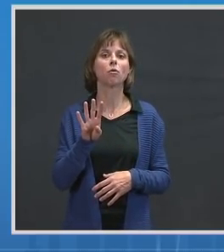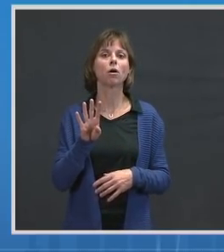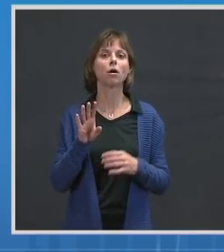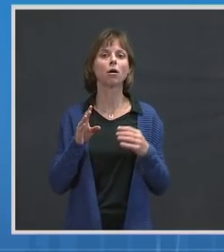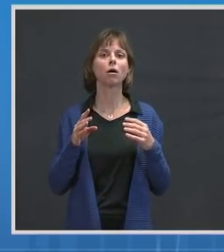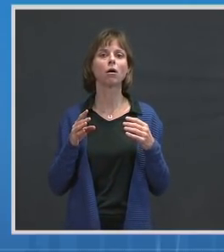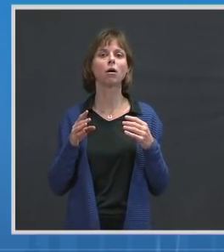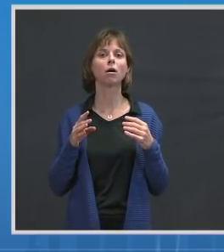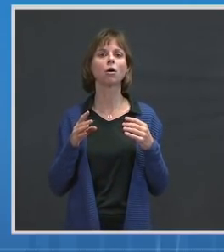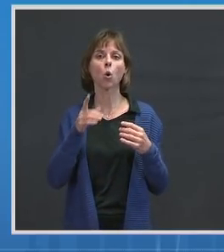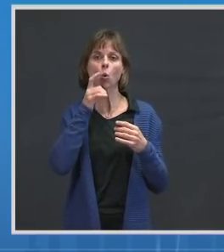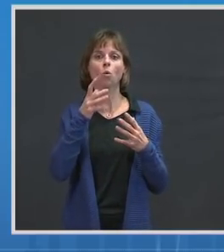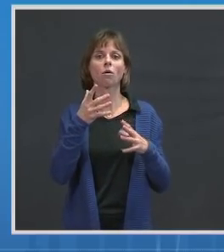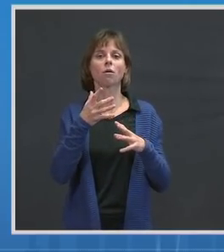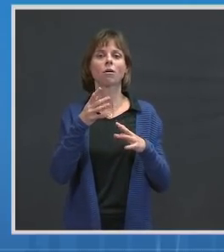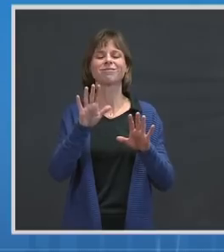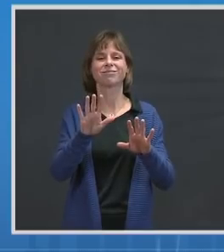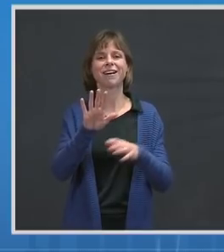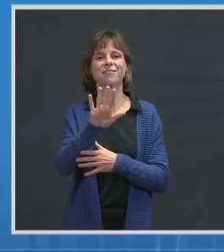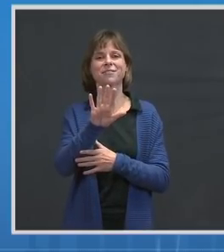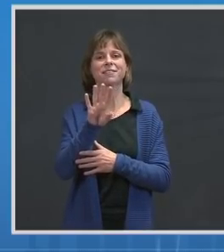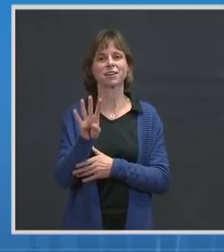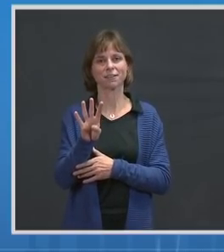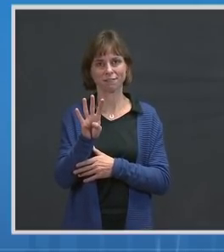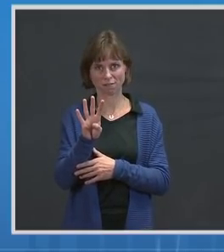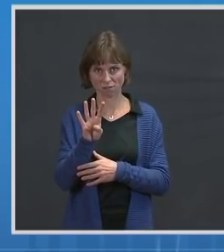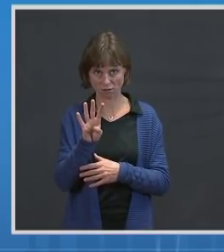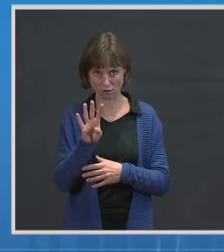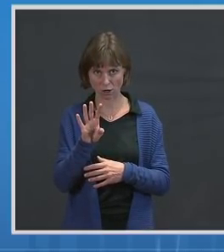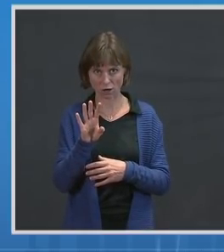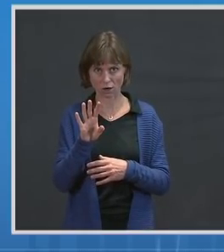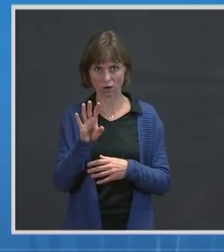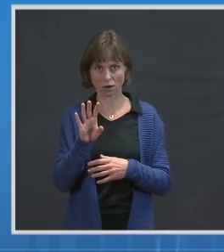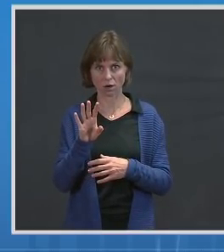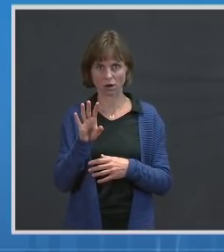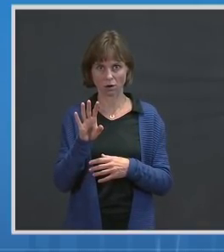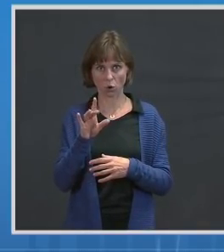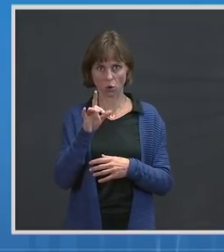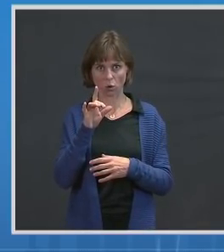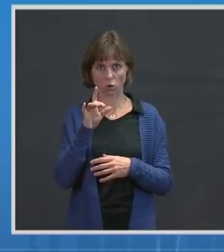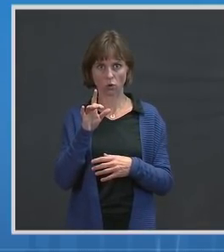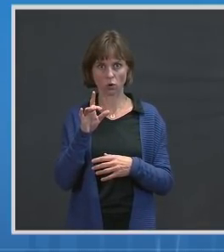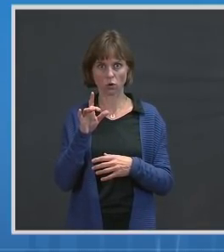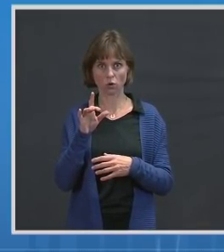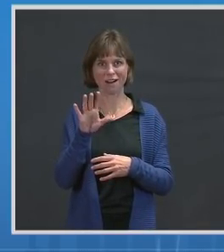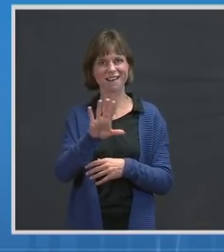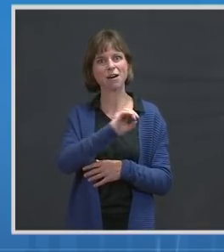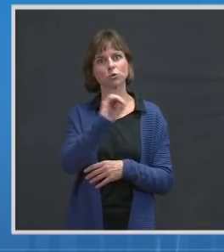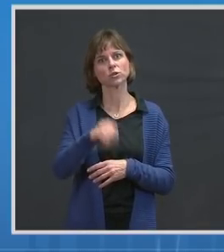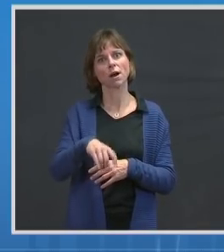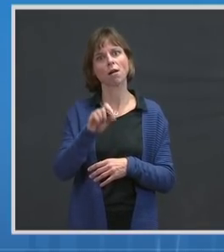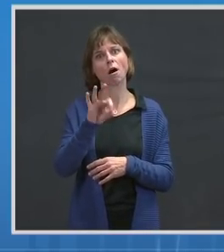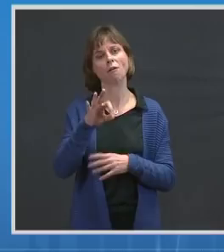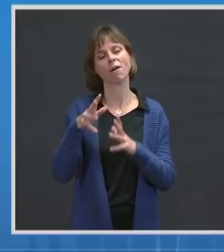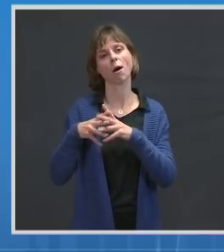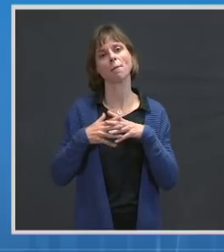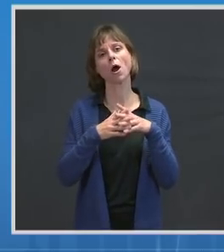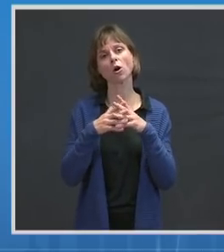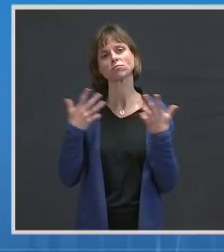received -- or 54 million shots that have been given. About 5 percent of Americans have been vaccinated twice.